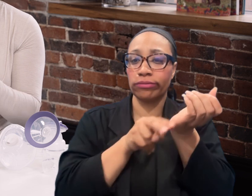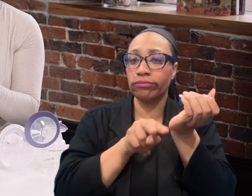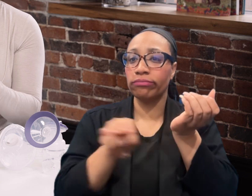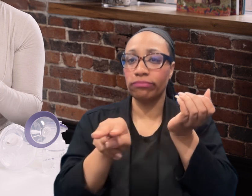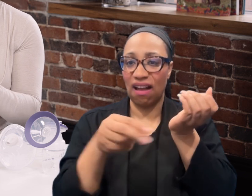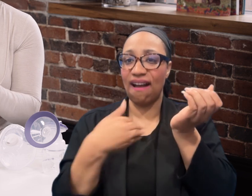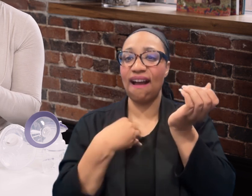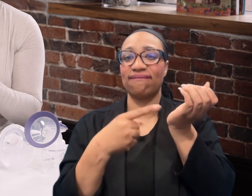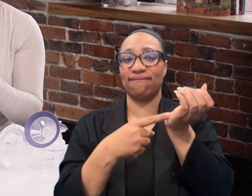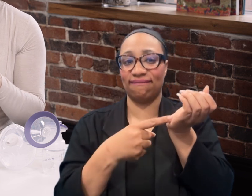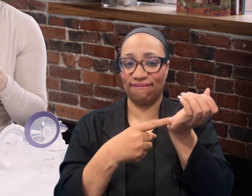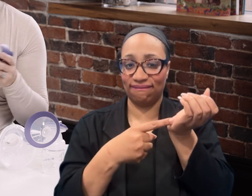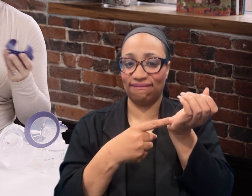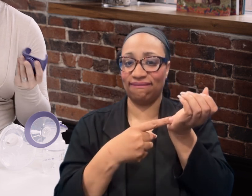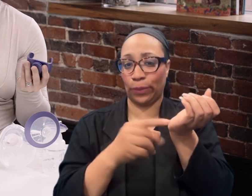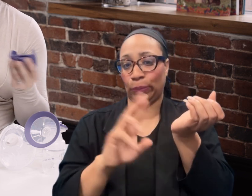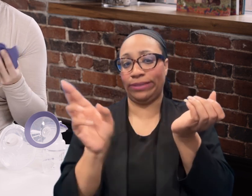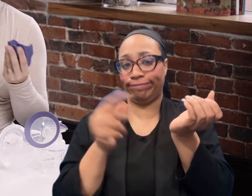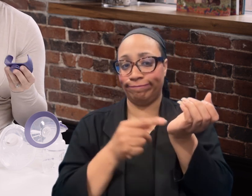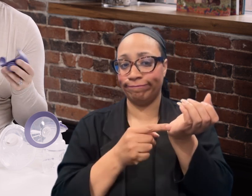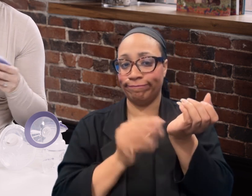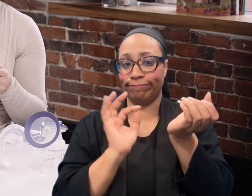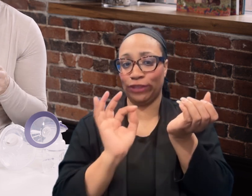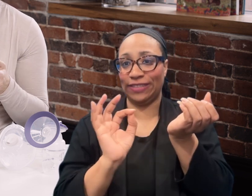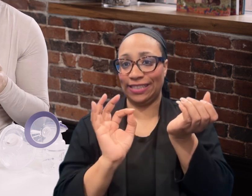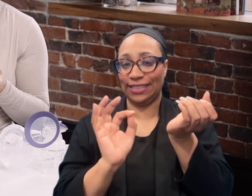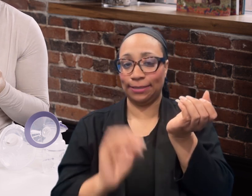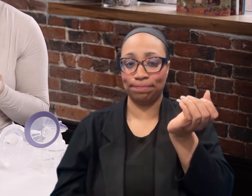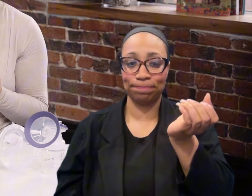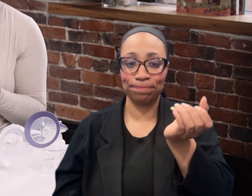is removable. So don't feel like you have to use it, but it is really handy if you need it.